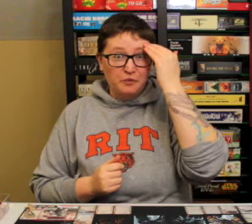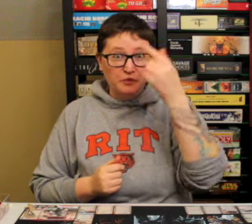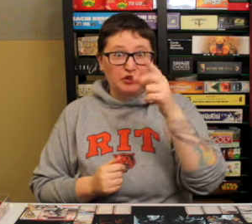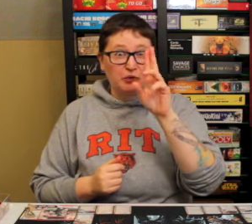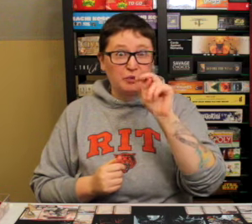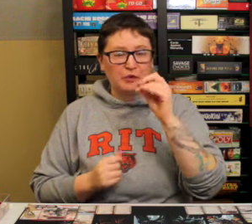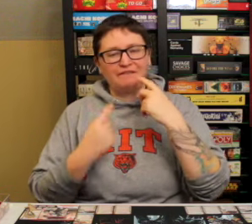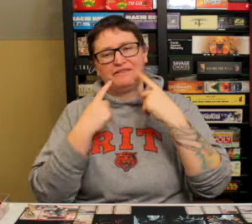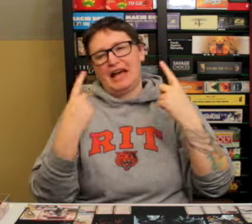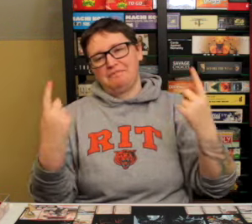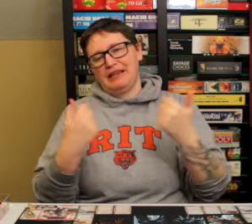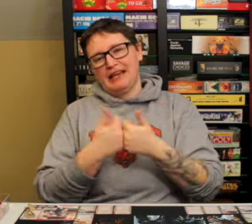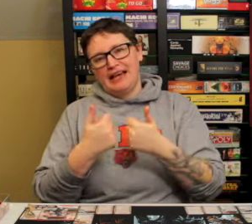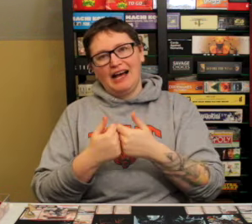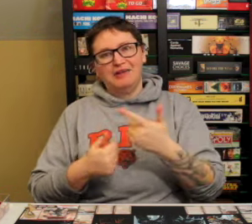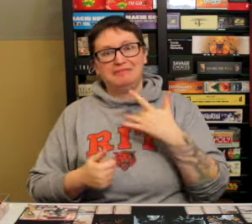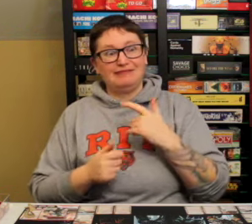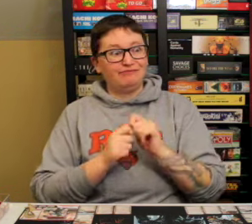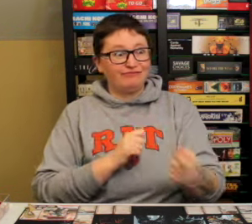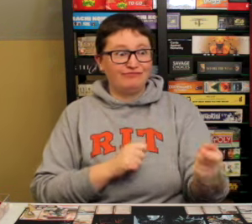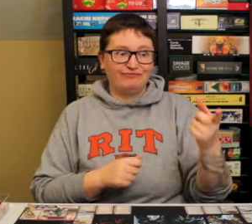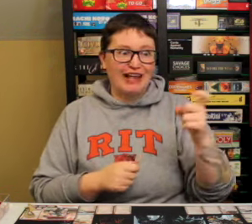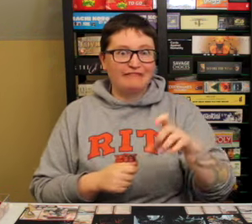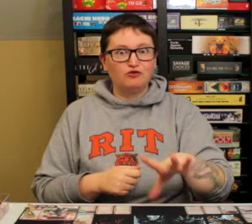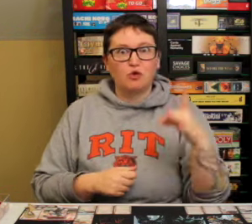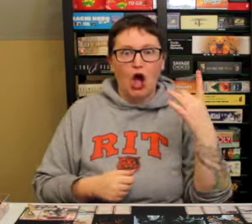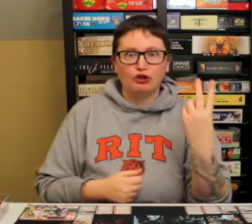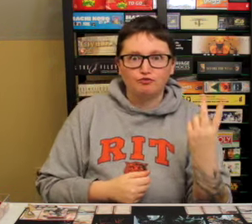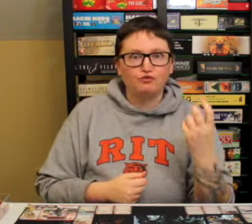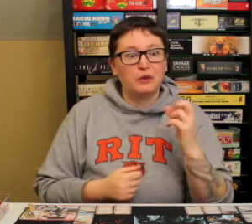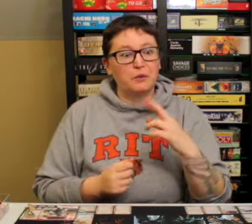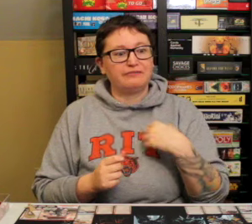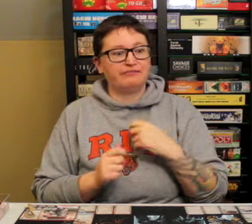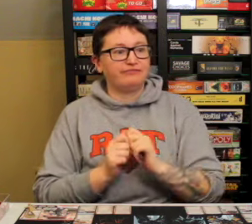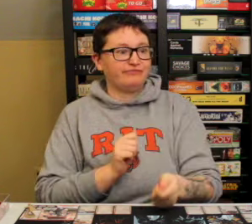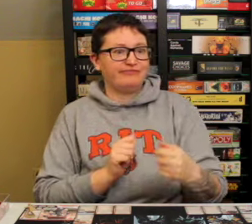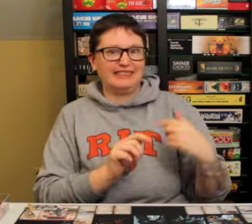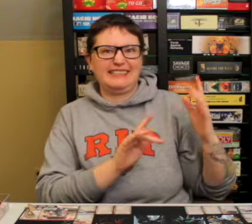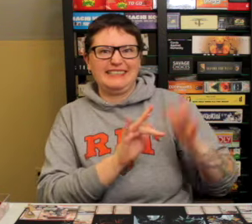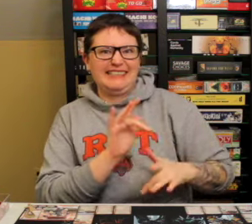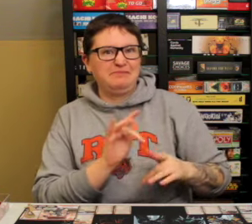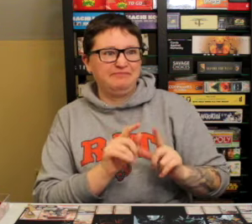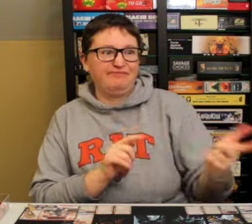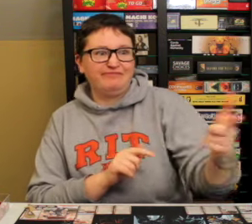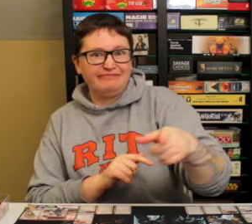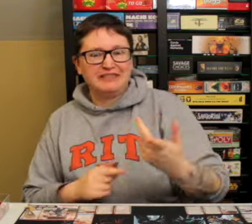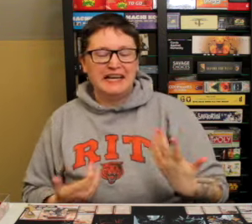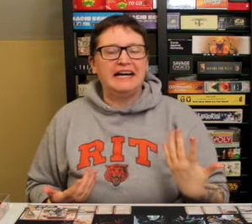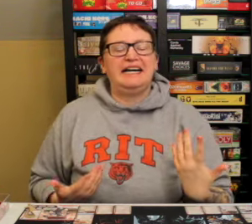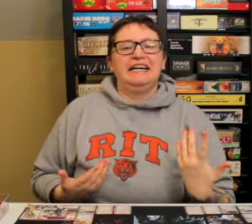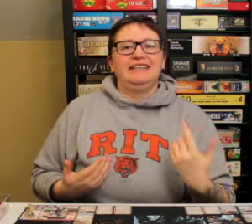For example you know the game Uno. That's a very famous game. Oh you know you have to draw two, or I flip the card and we skip you.